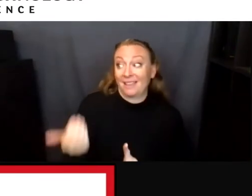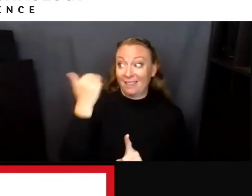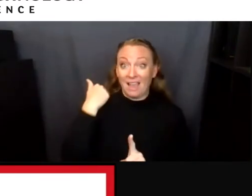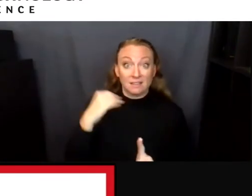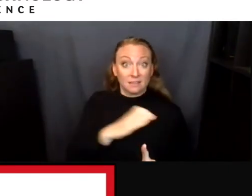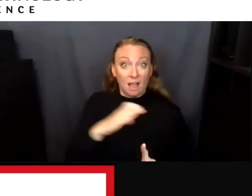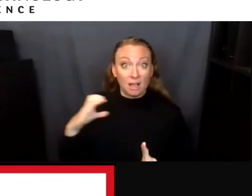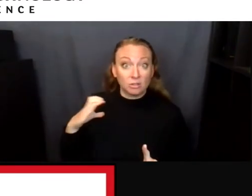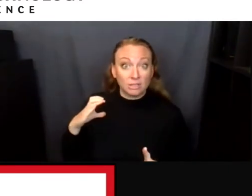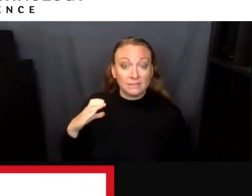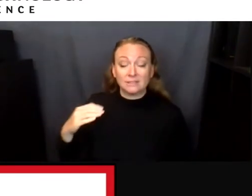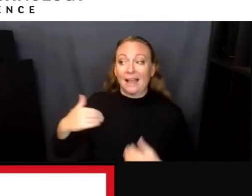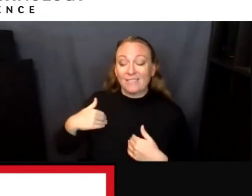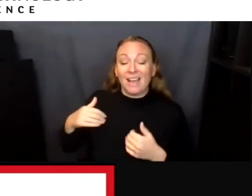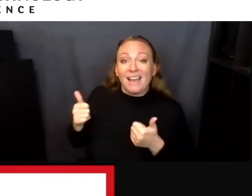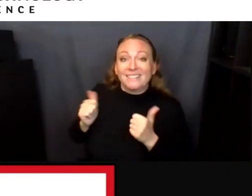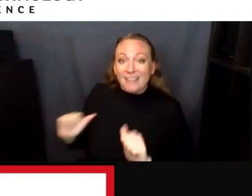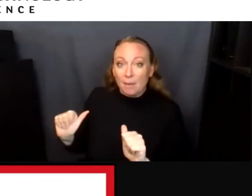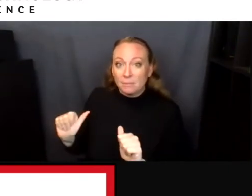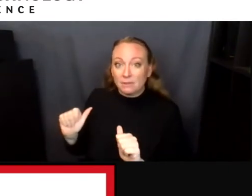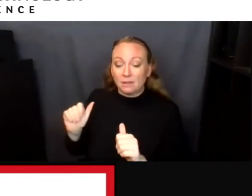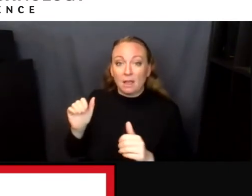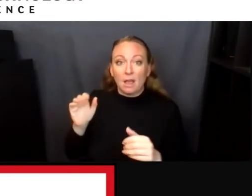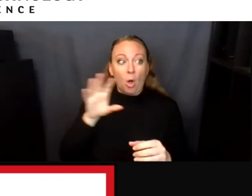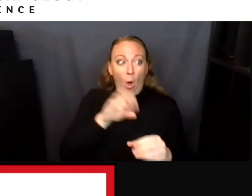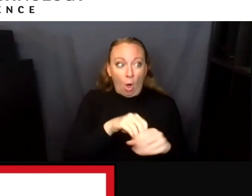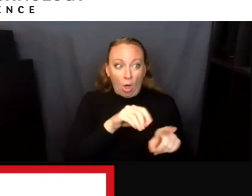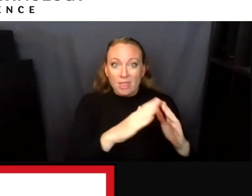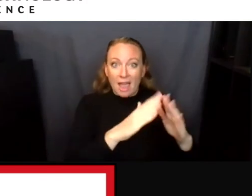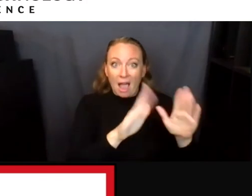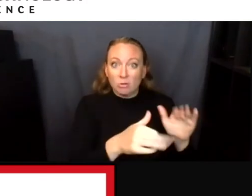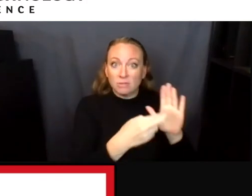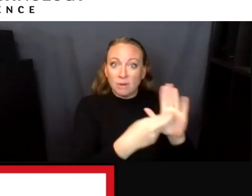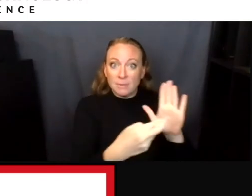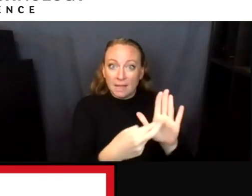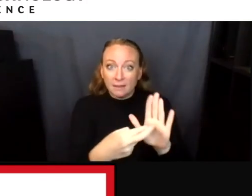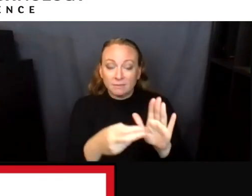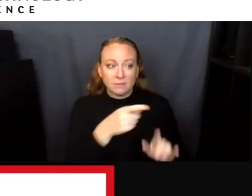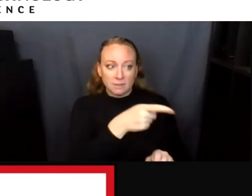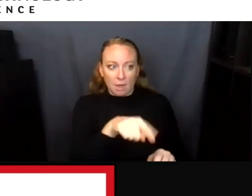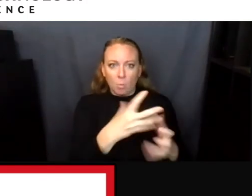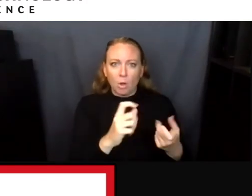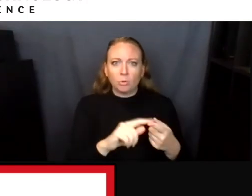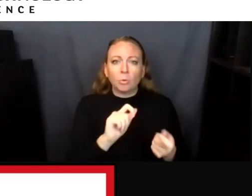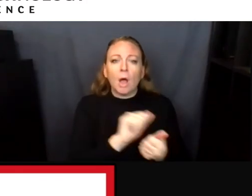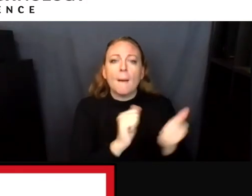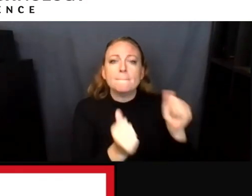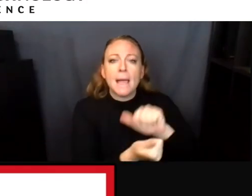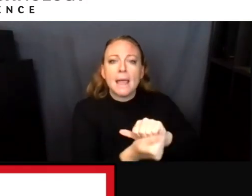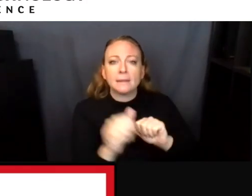of the House of Representatives to amend the ADA to basically gut it.